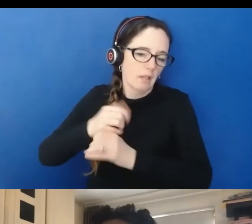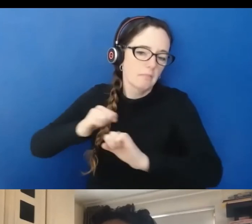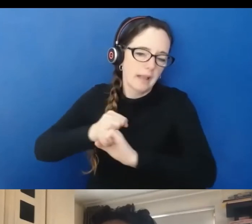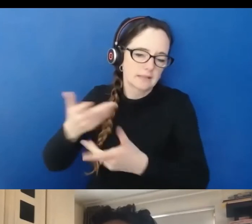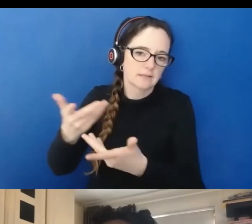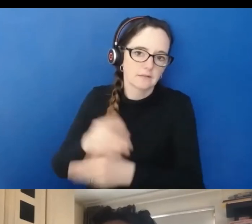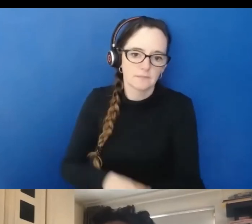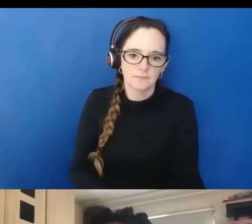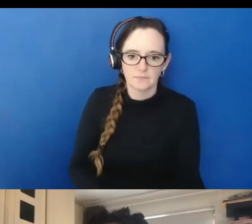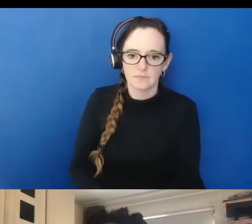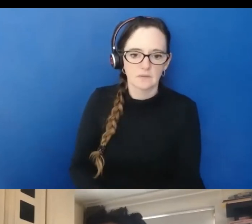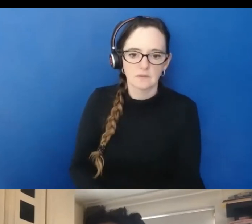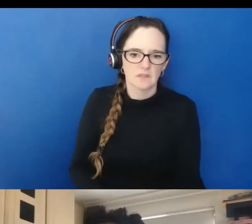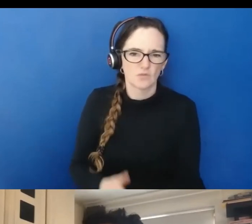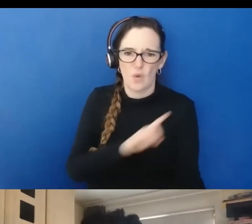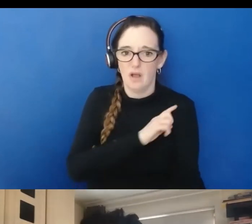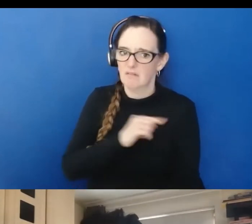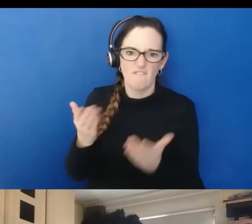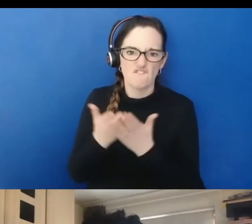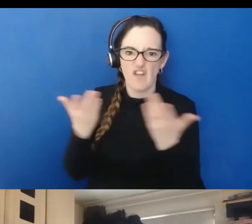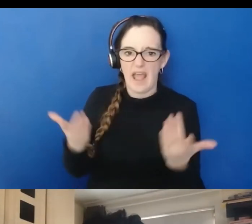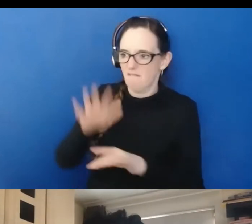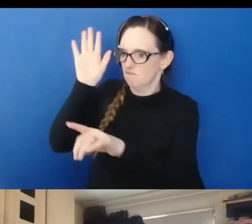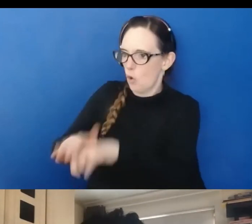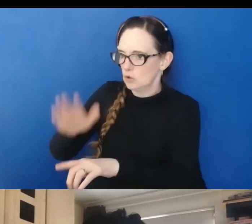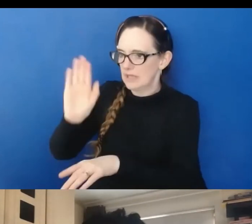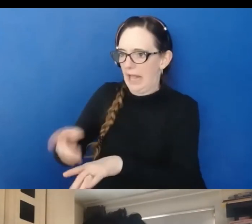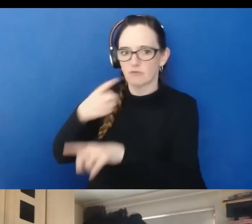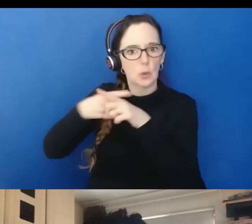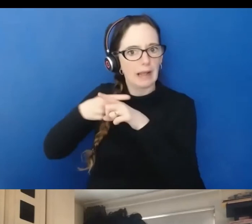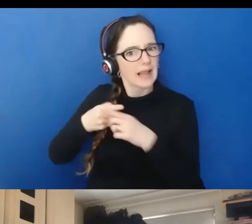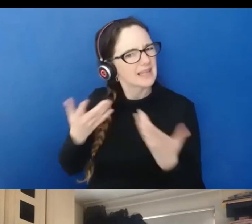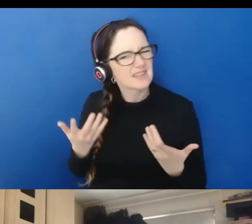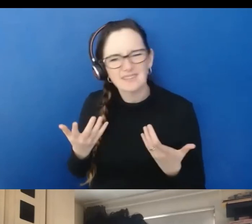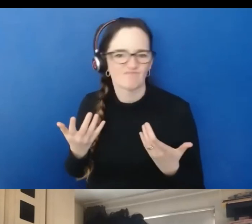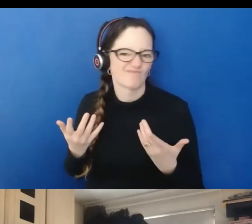Because that would be totally unfair and would produce a lot and reduce a lot of the possibilities.